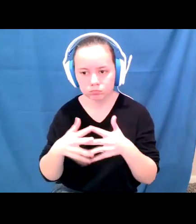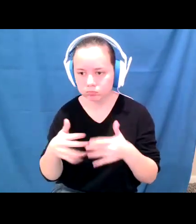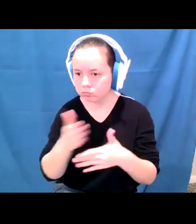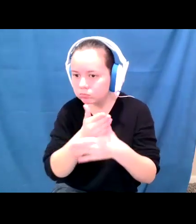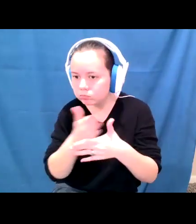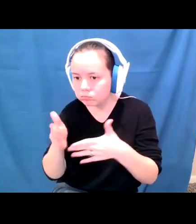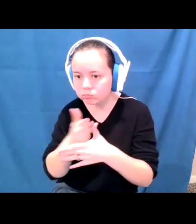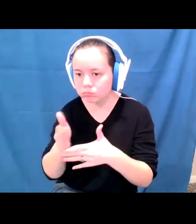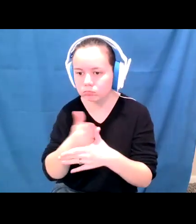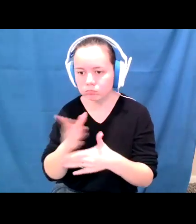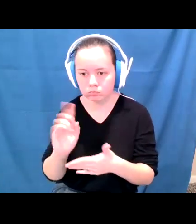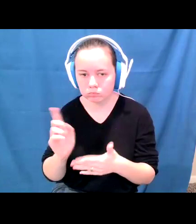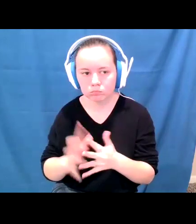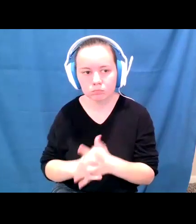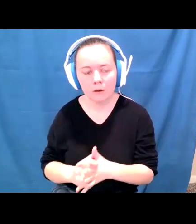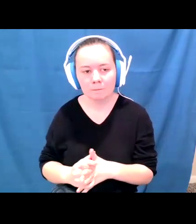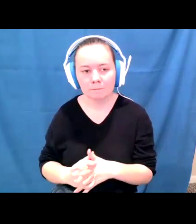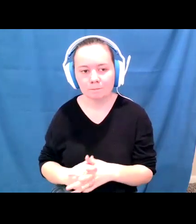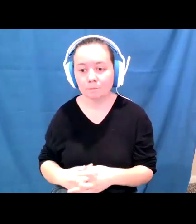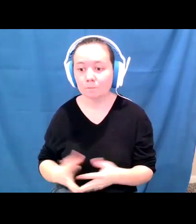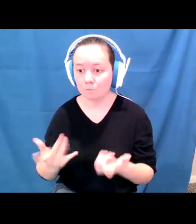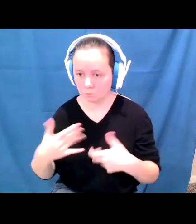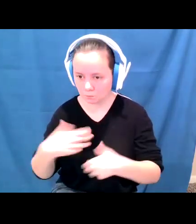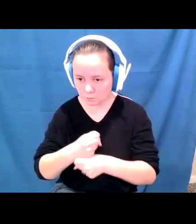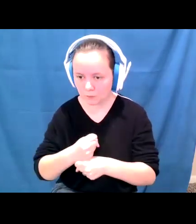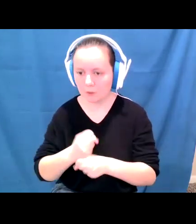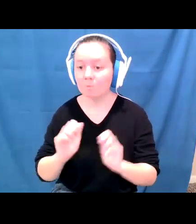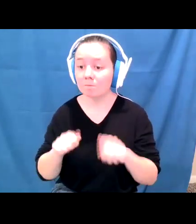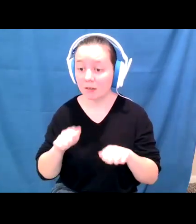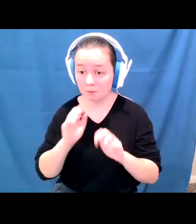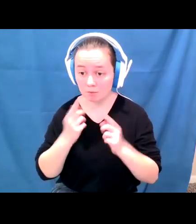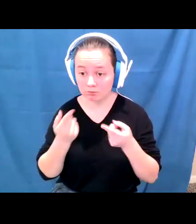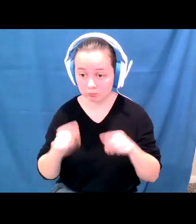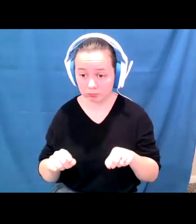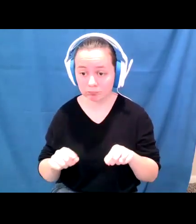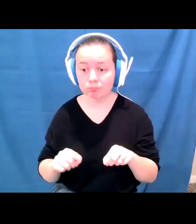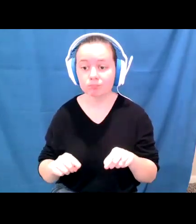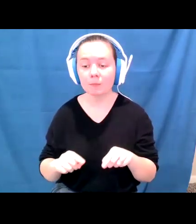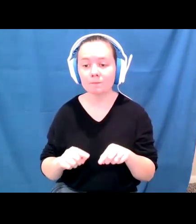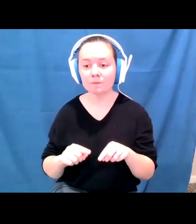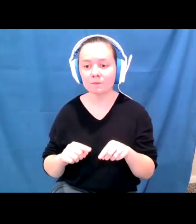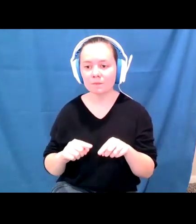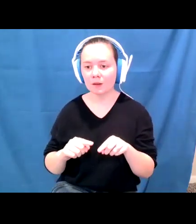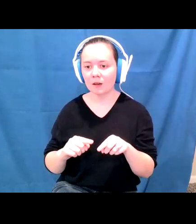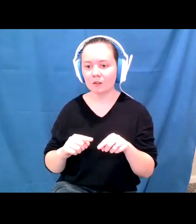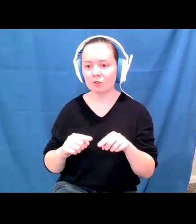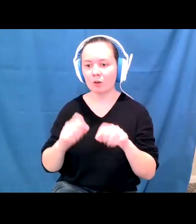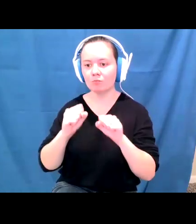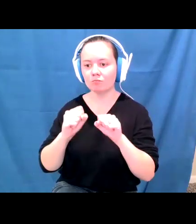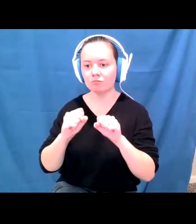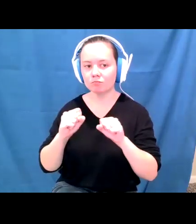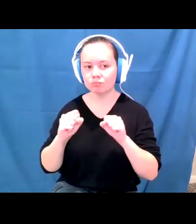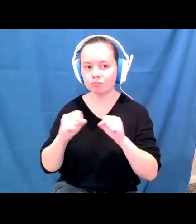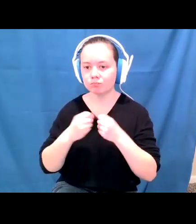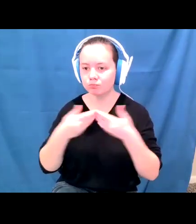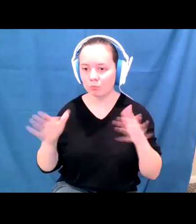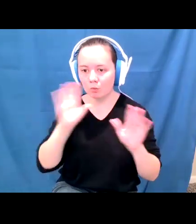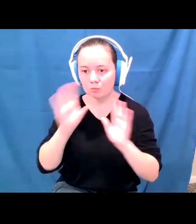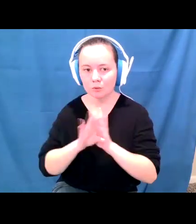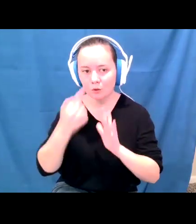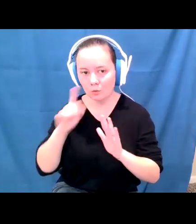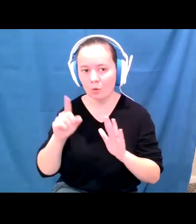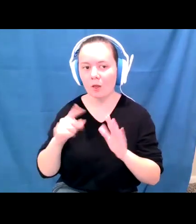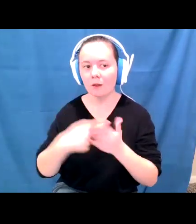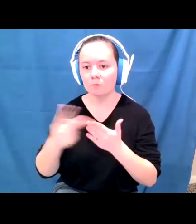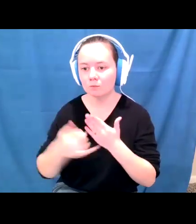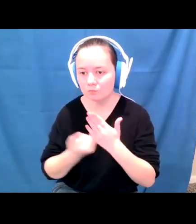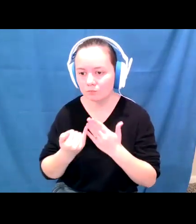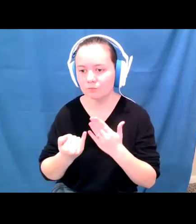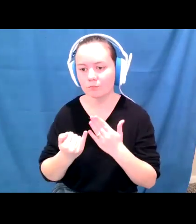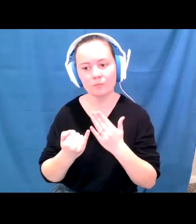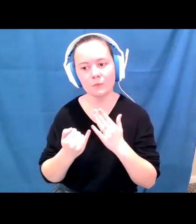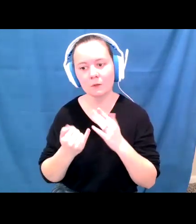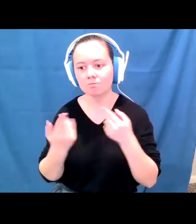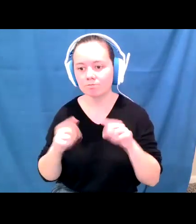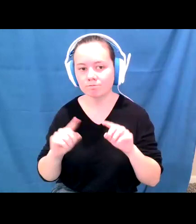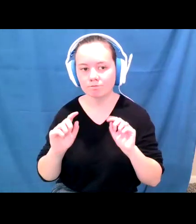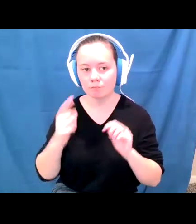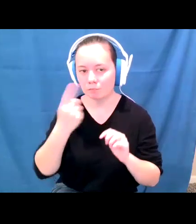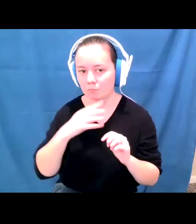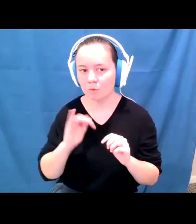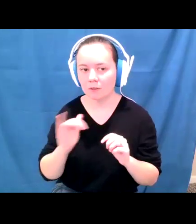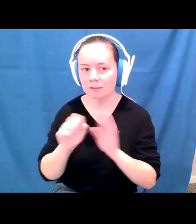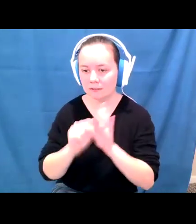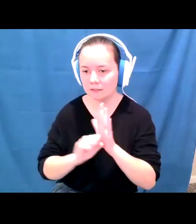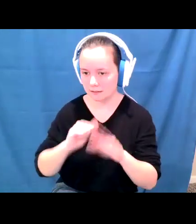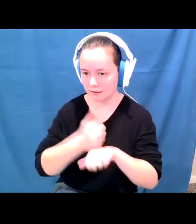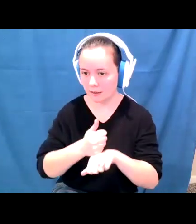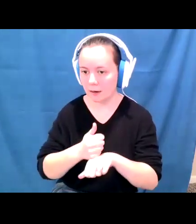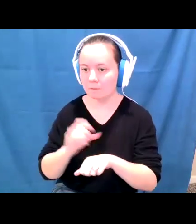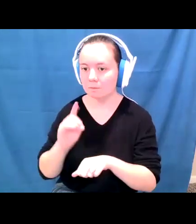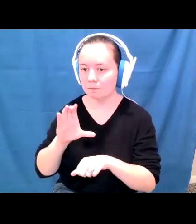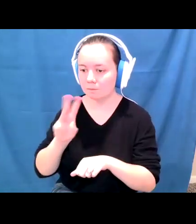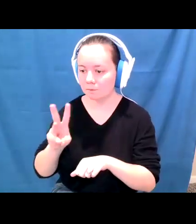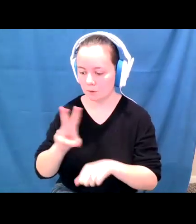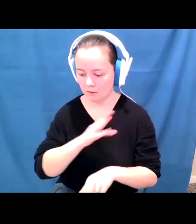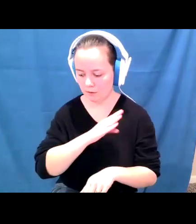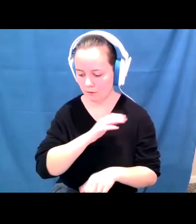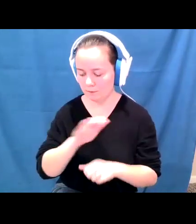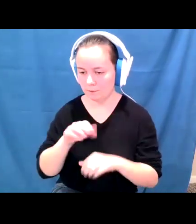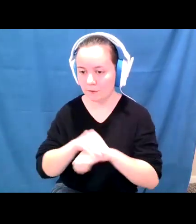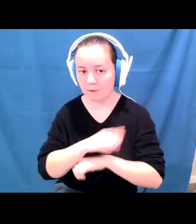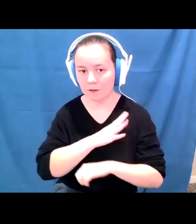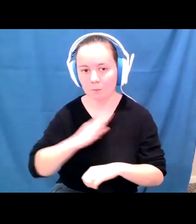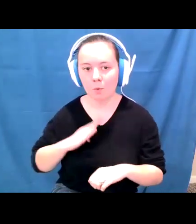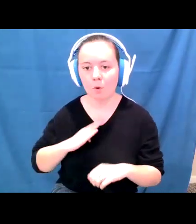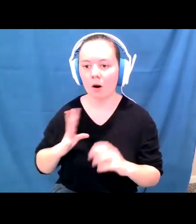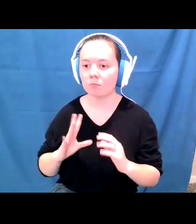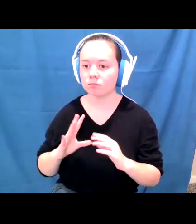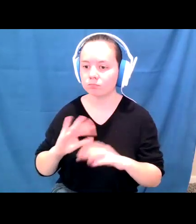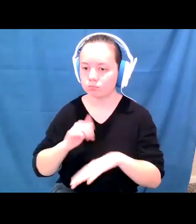Next slide, please. Just wanted to close out with some possible outcomes. Just to give a complete picture of the technical assistance project. Outcomes could look like states that have established direct care workforce advisory boards, have developed a charter, have met twice by the end of the project period,